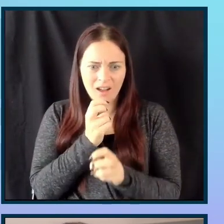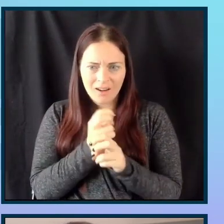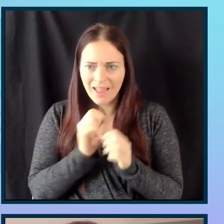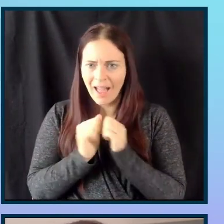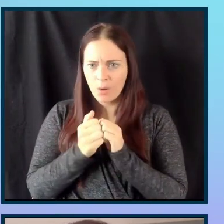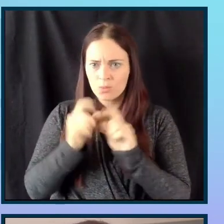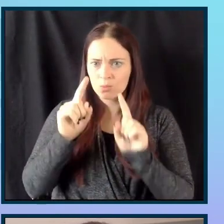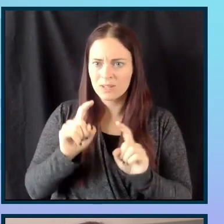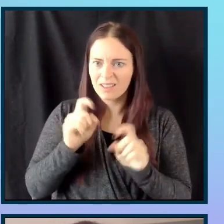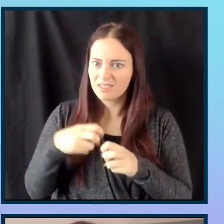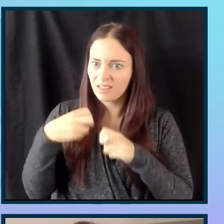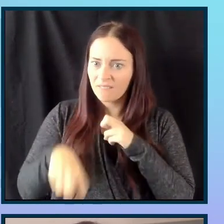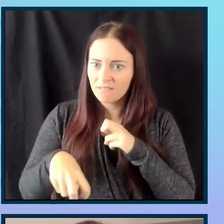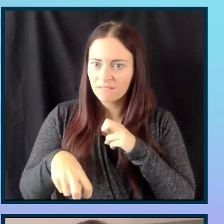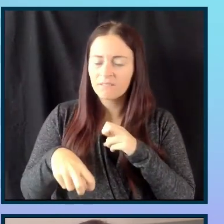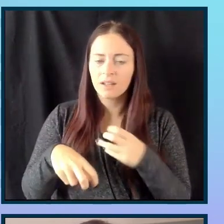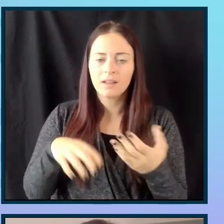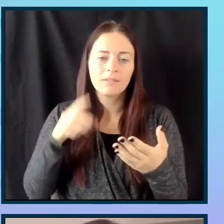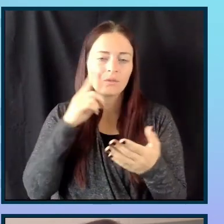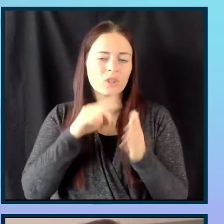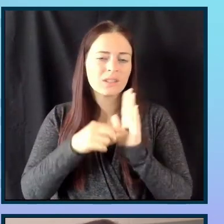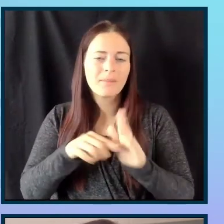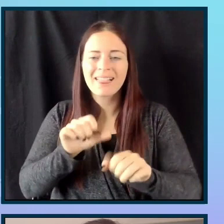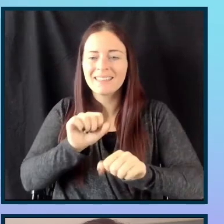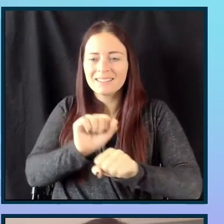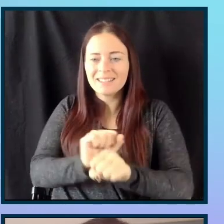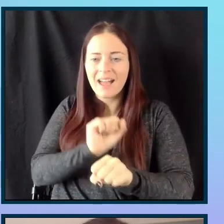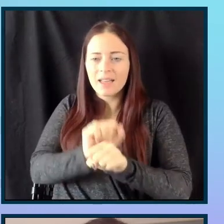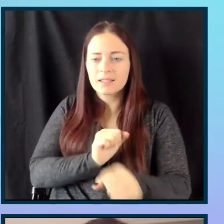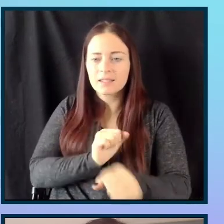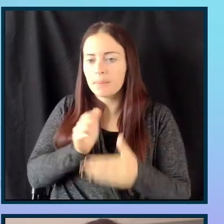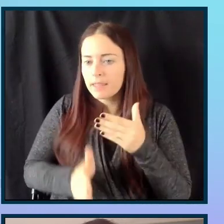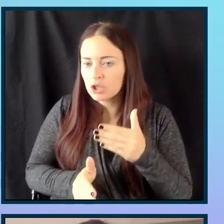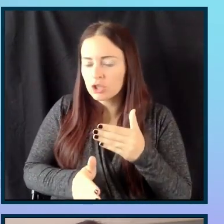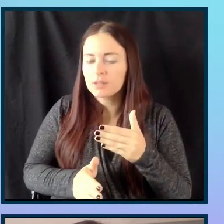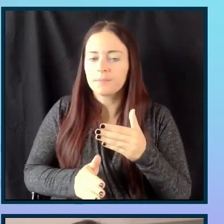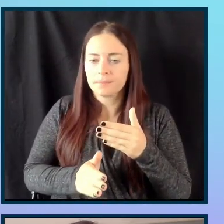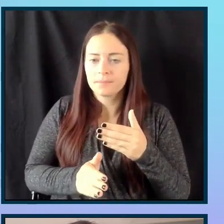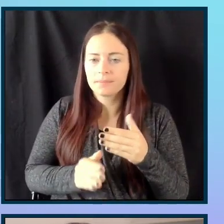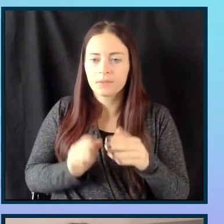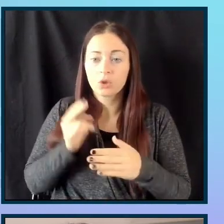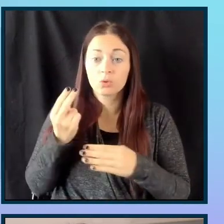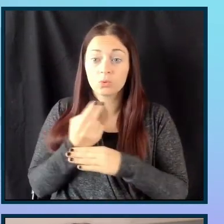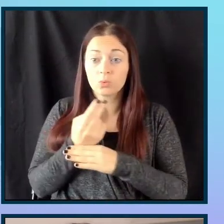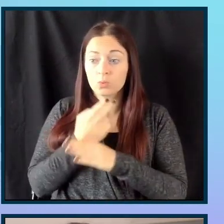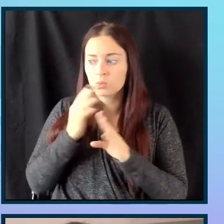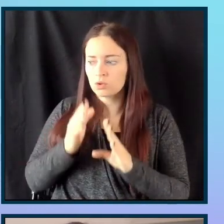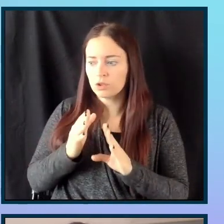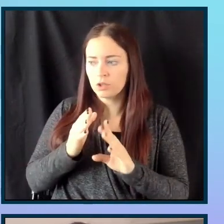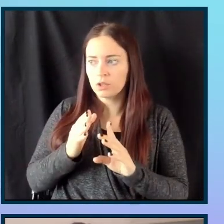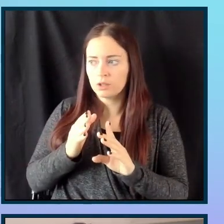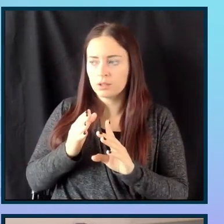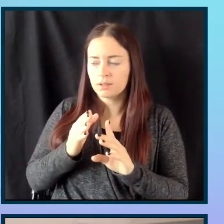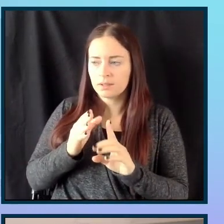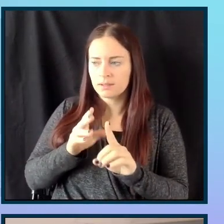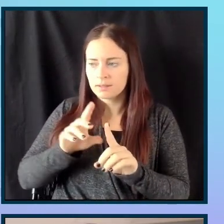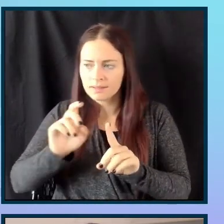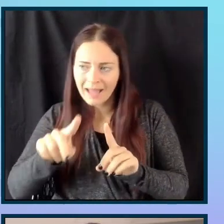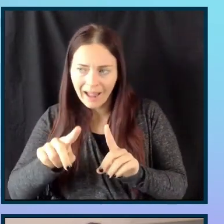such as task completion tests. It's up to users to see if they can complete a particular task.